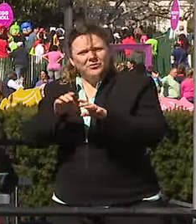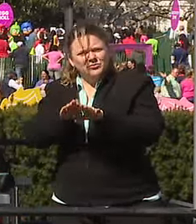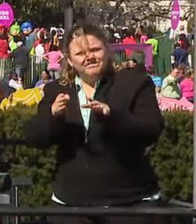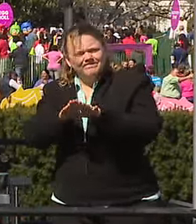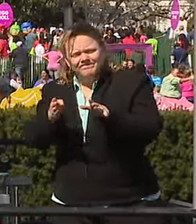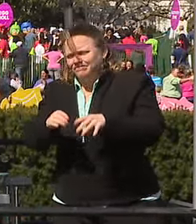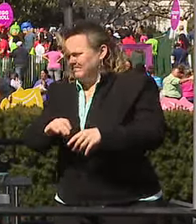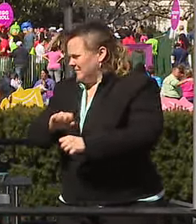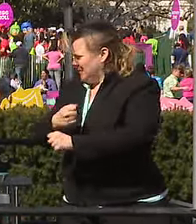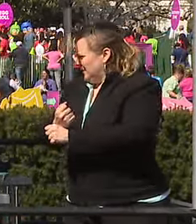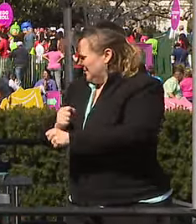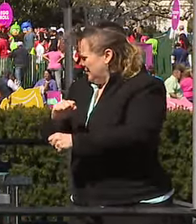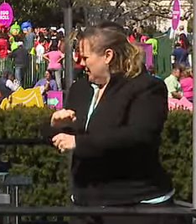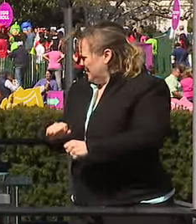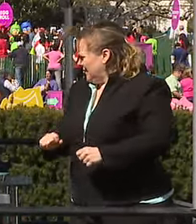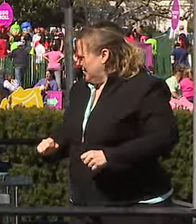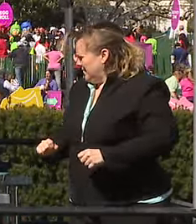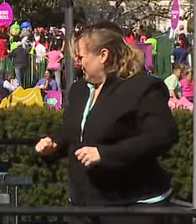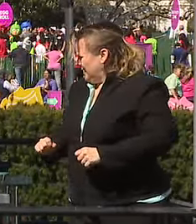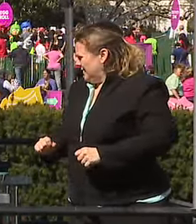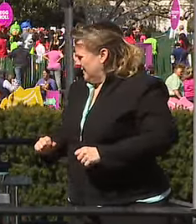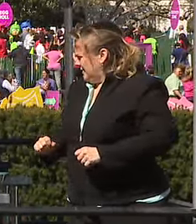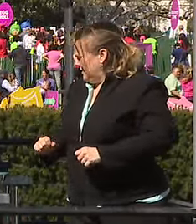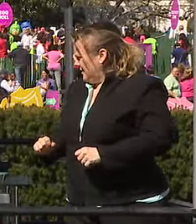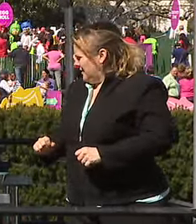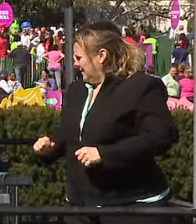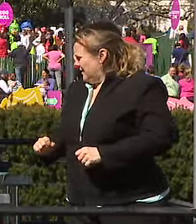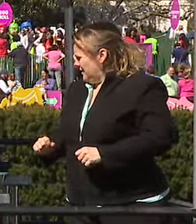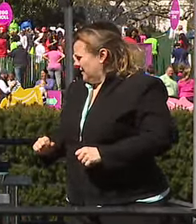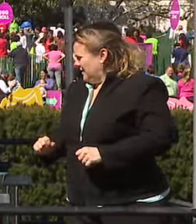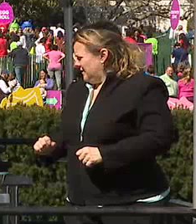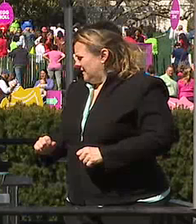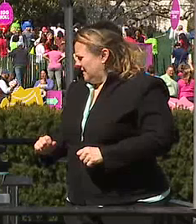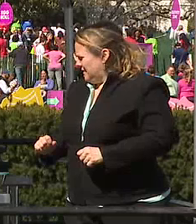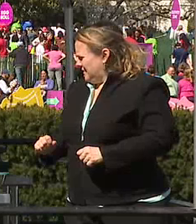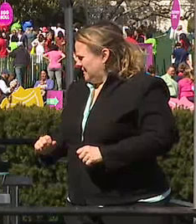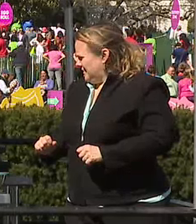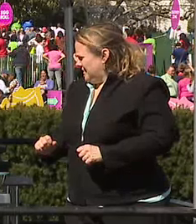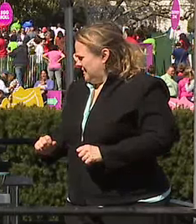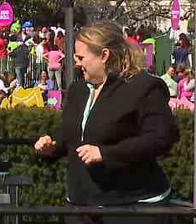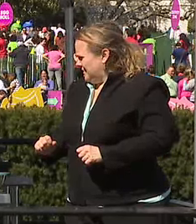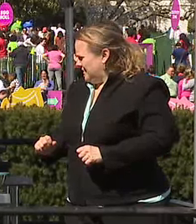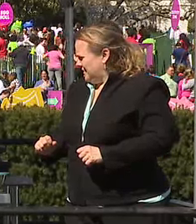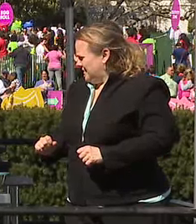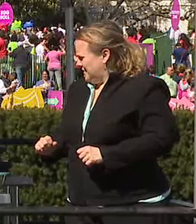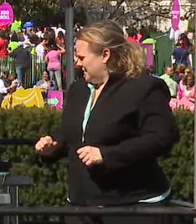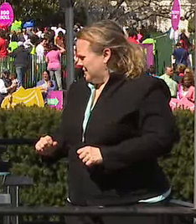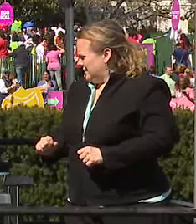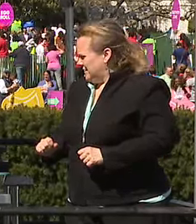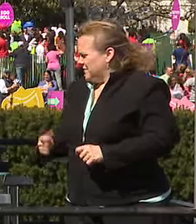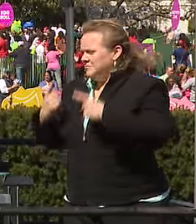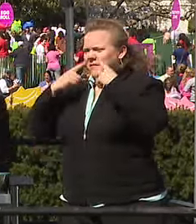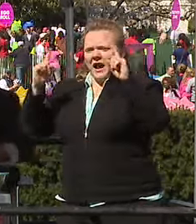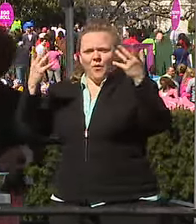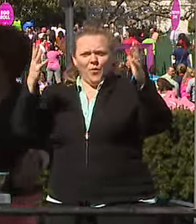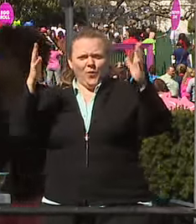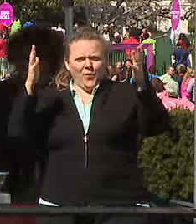Lift it up. There we -- whoa, let's get a round of applause for her.